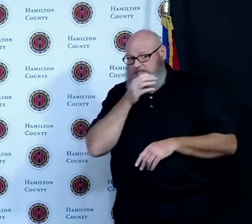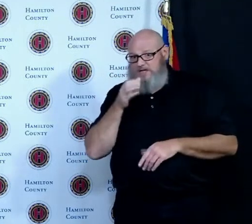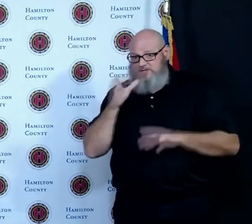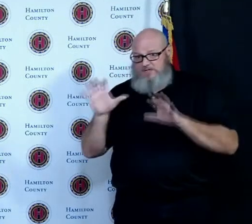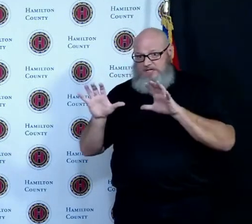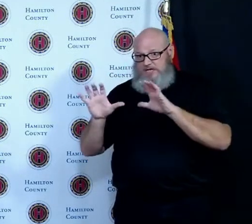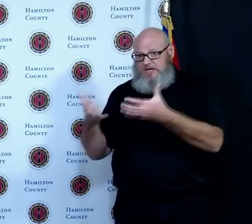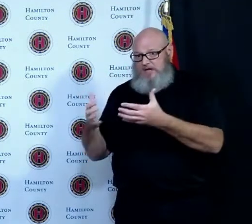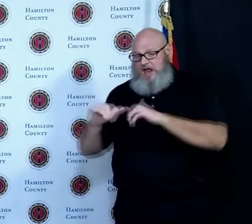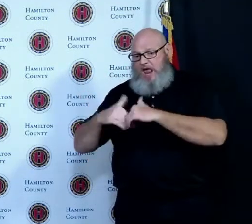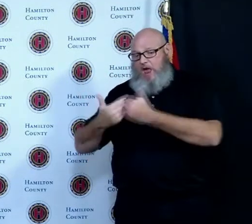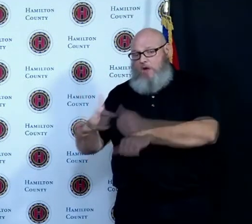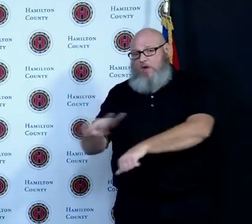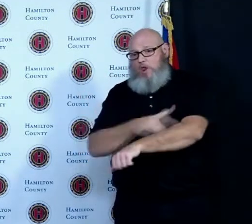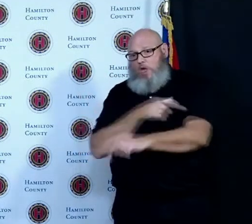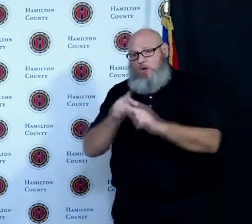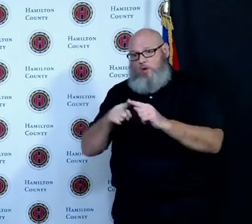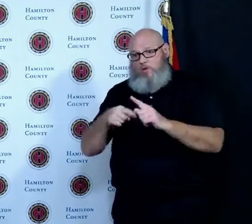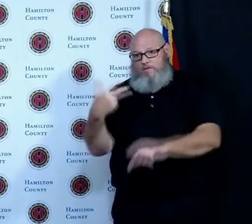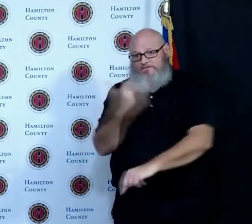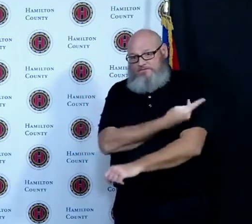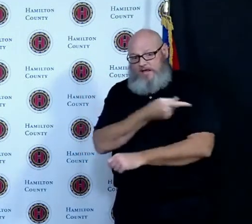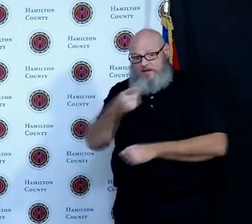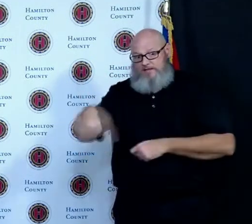John I think we have to wait and see what the Governor's plan is and how